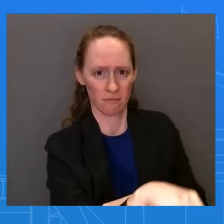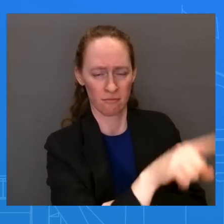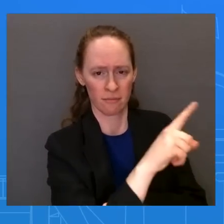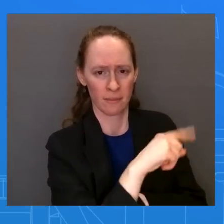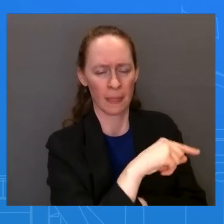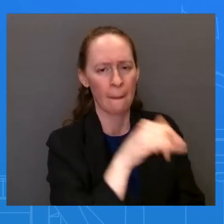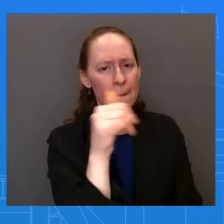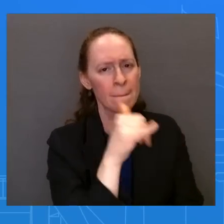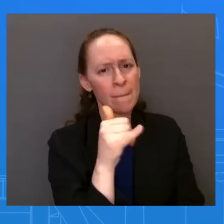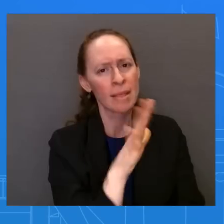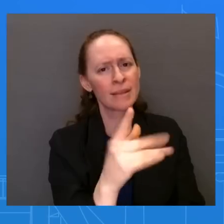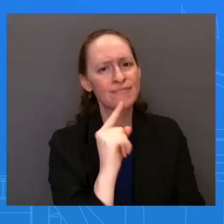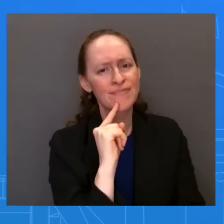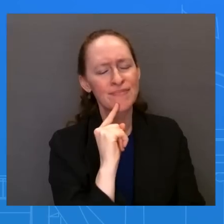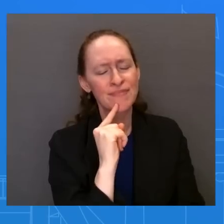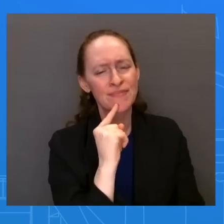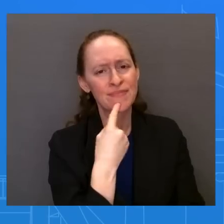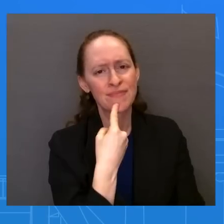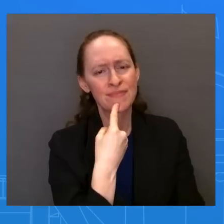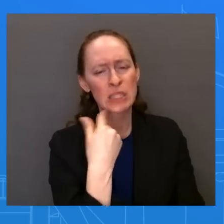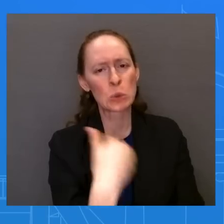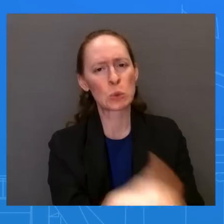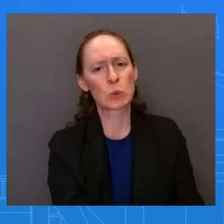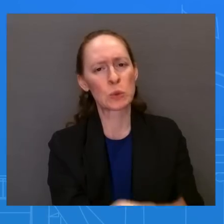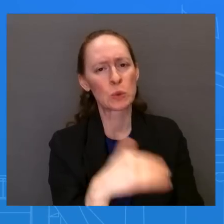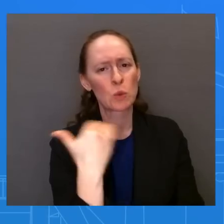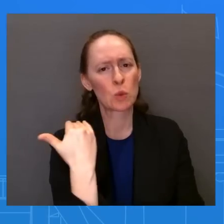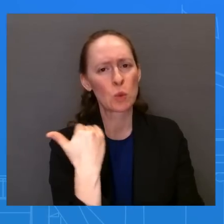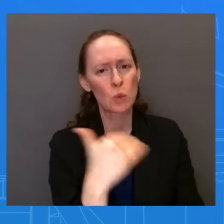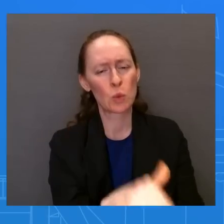These are members who have promoted violent rhetoric and dangerous conspiracy theories,